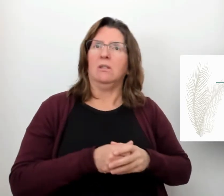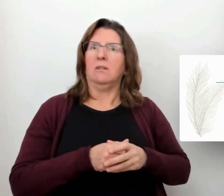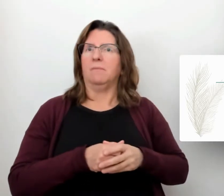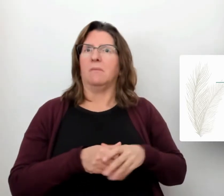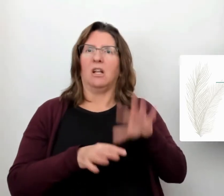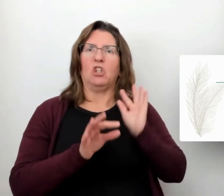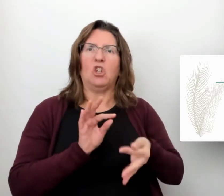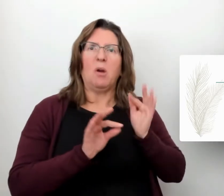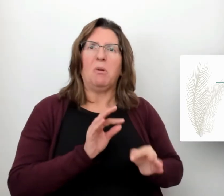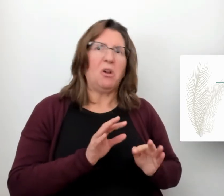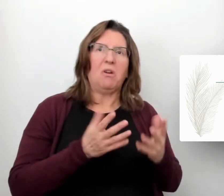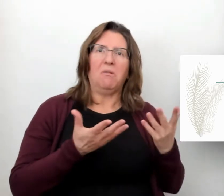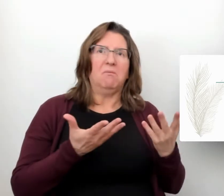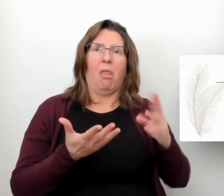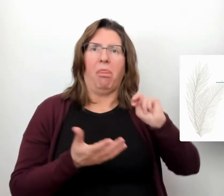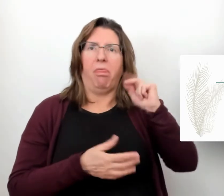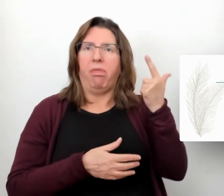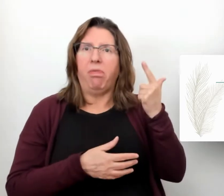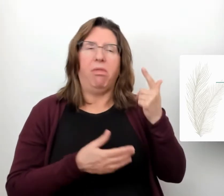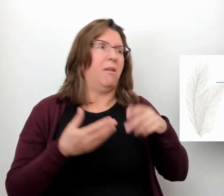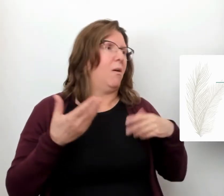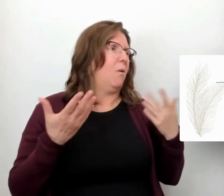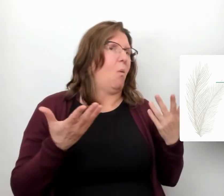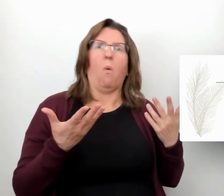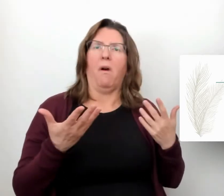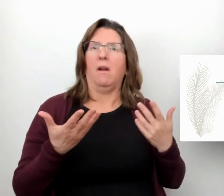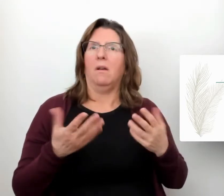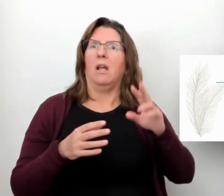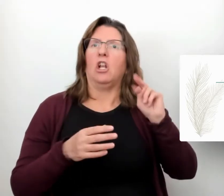Someplace where they are NOT left out of conversations because they can't hear.